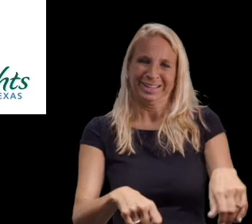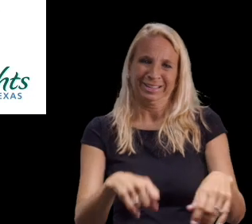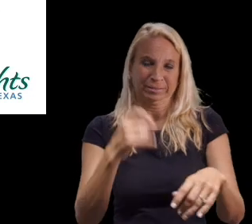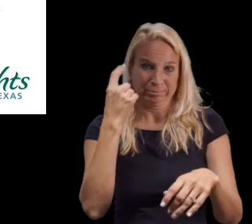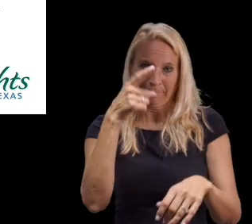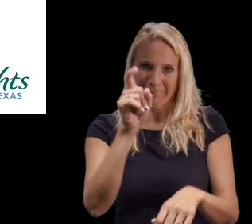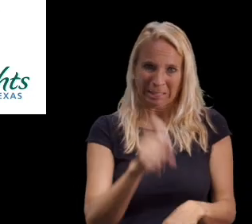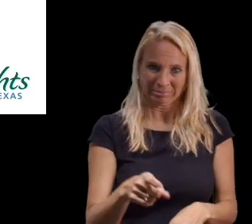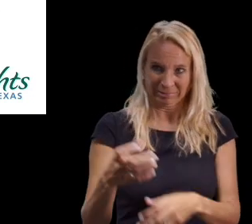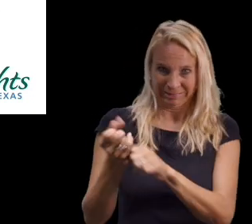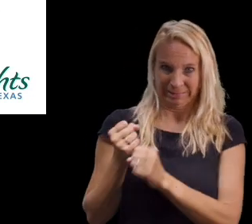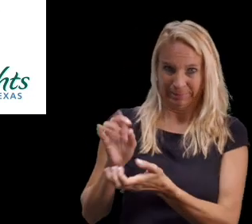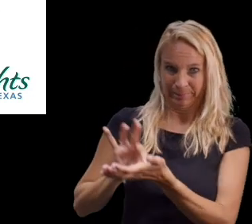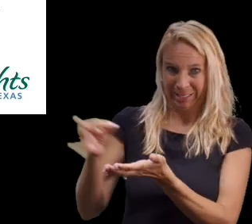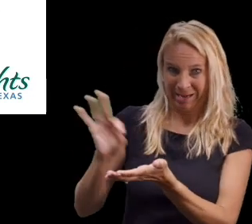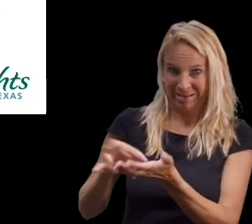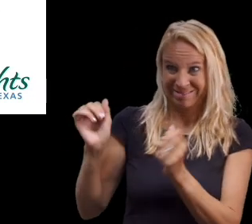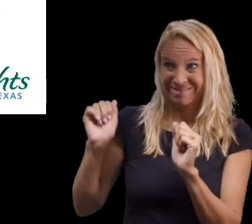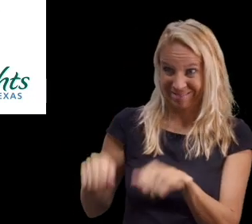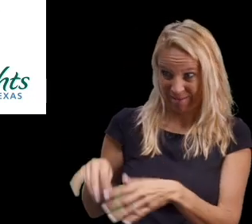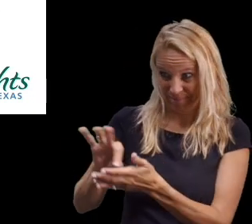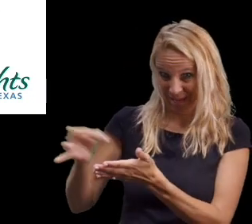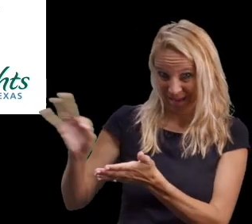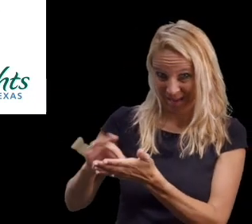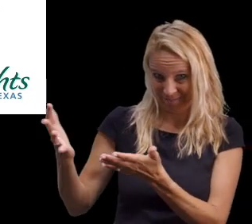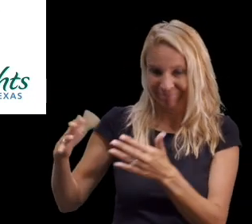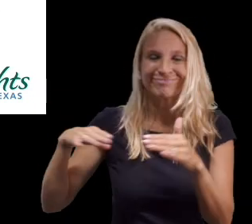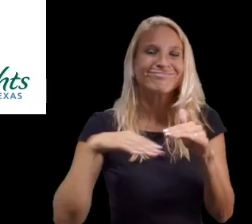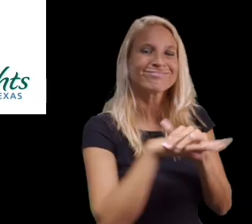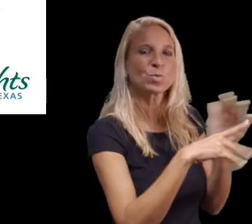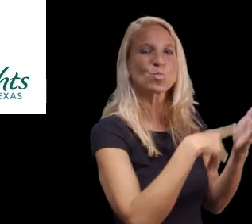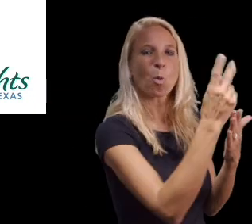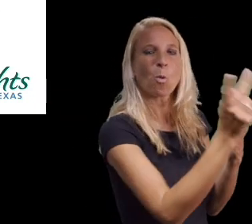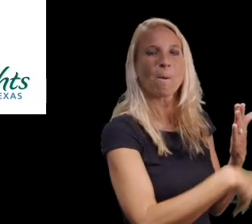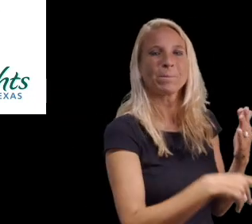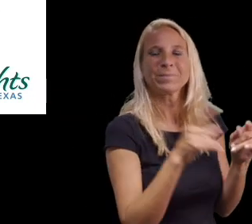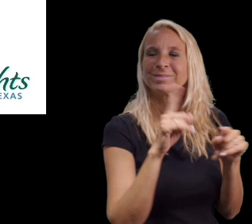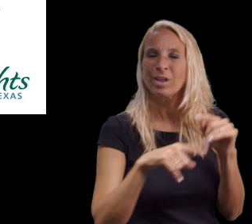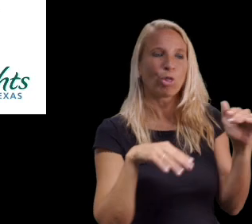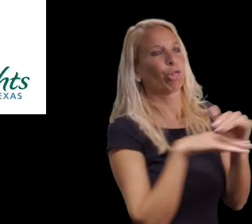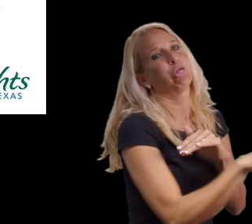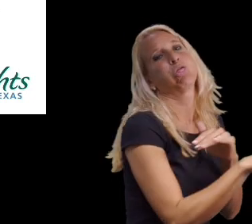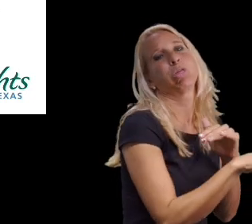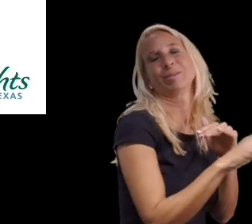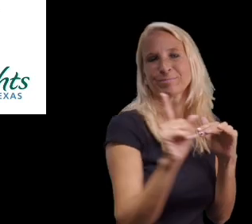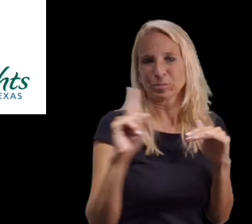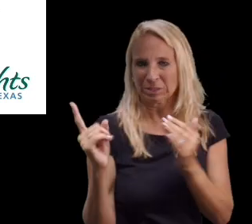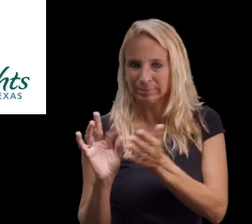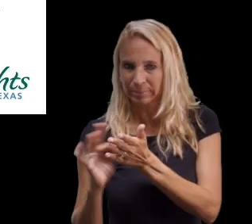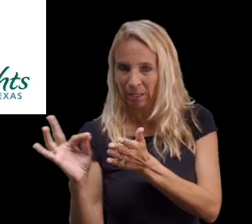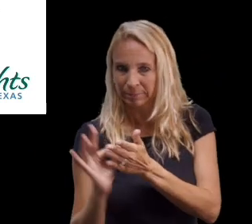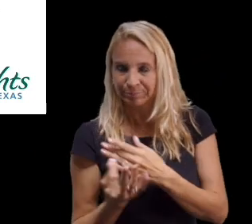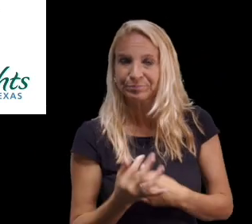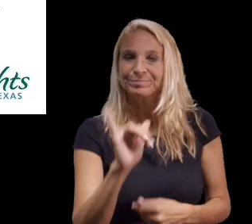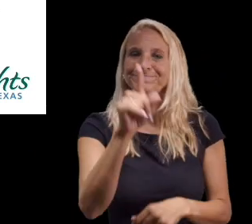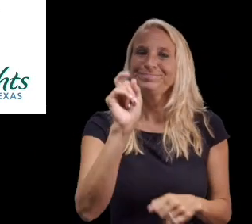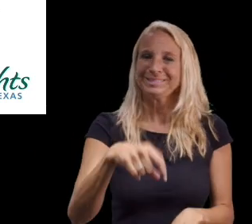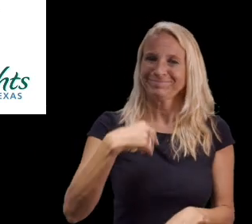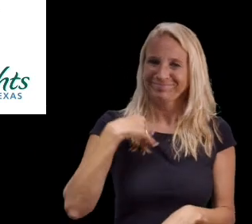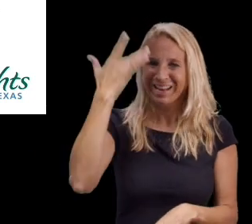you must be able to get Medicaid services before enrolling in the program. You must have an intellectual disability under state law,